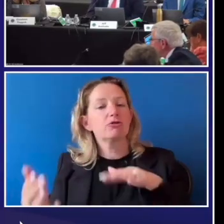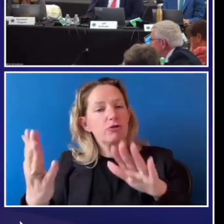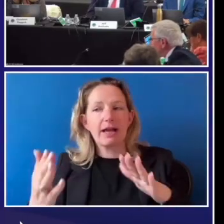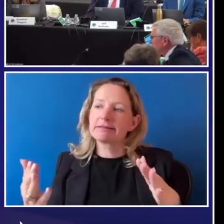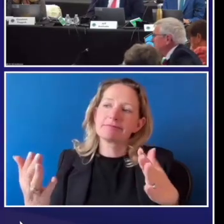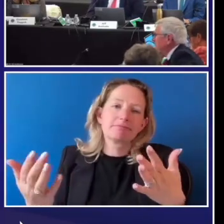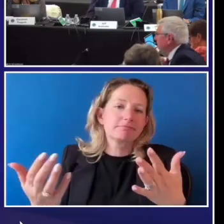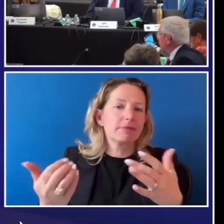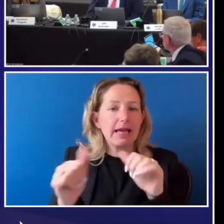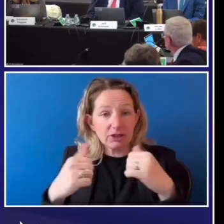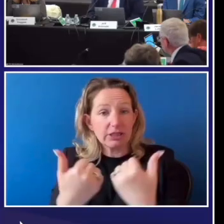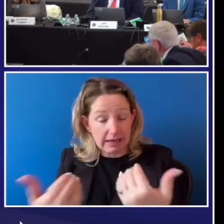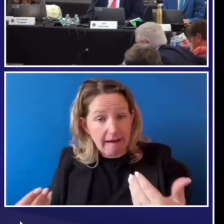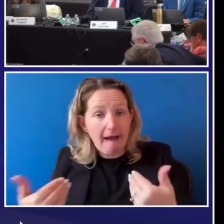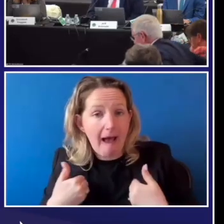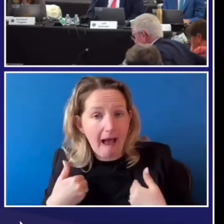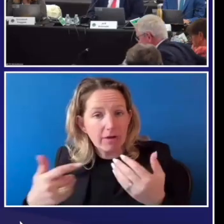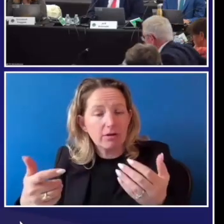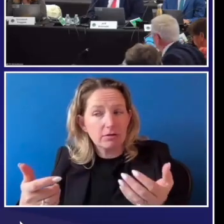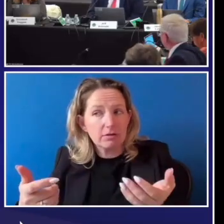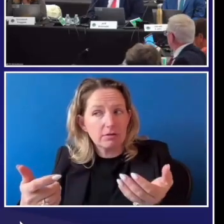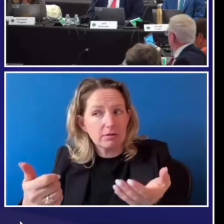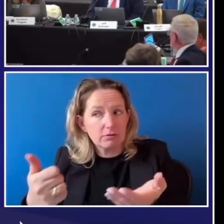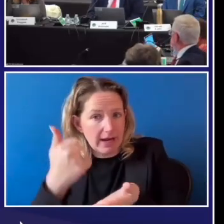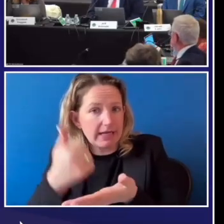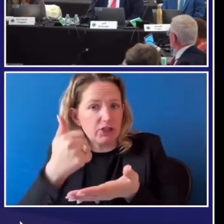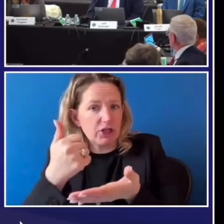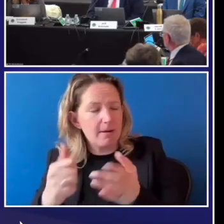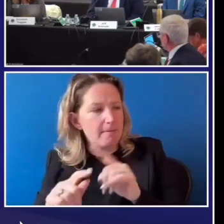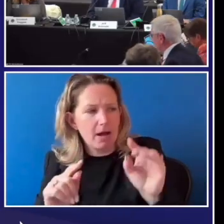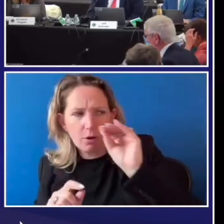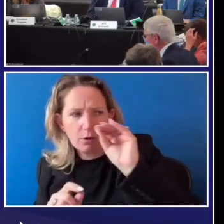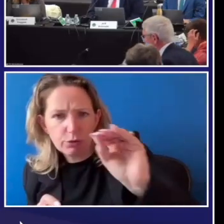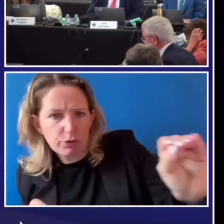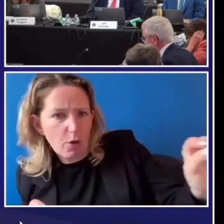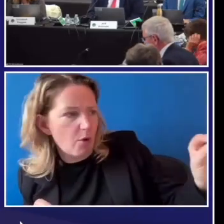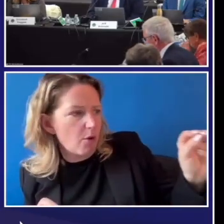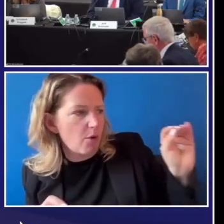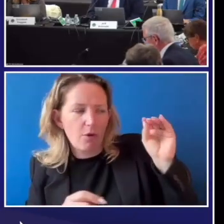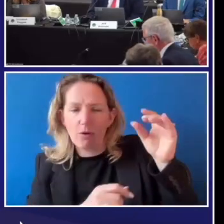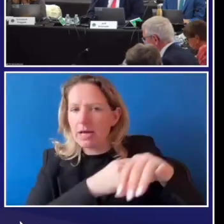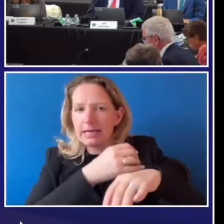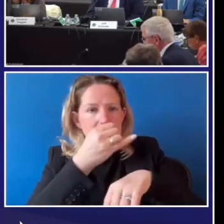but, um, are not actively, there's no institution or program that they accredit that are actively participating